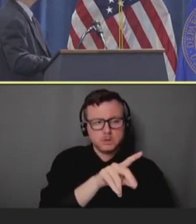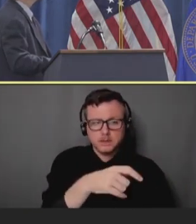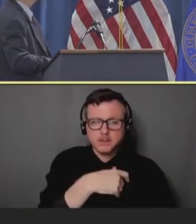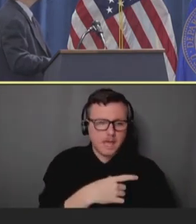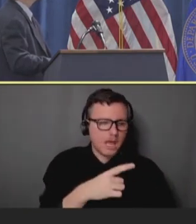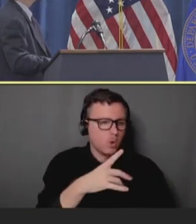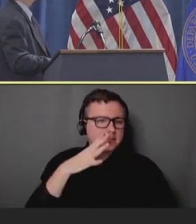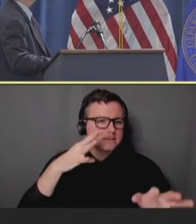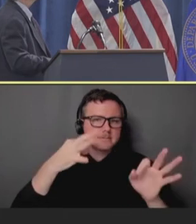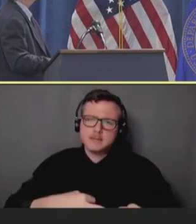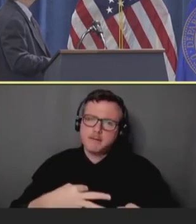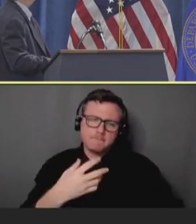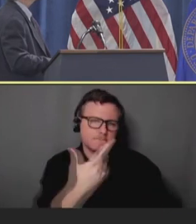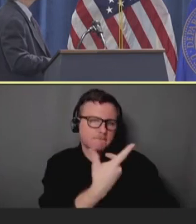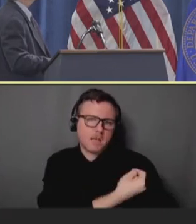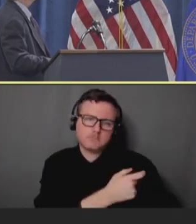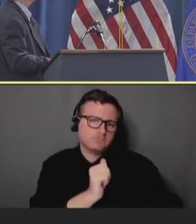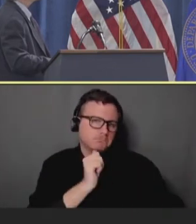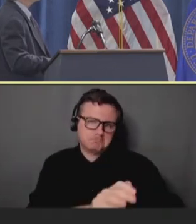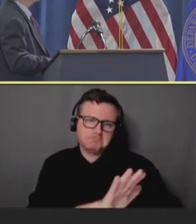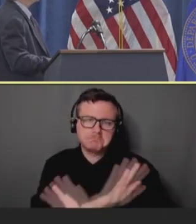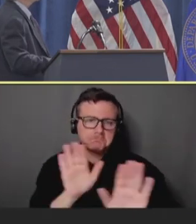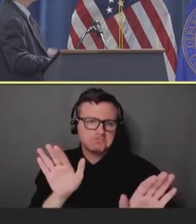child for COVID-19.